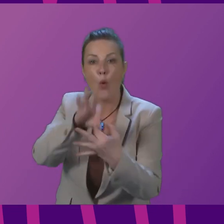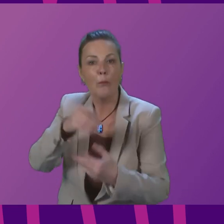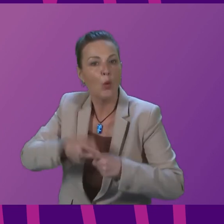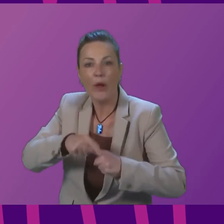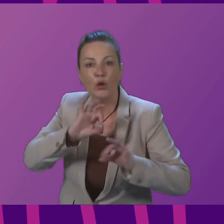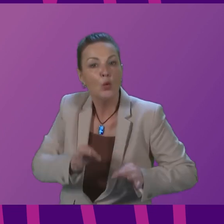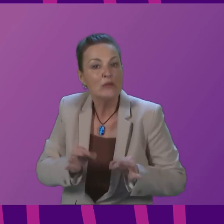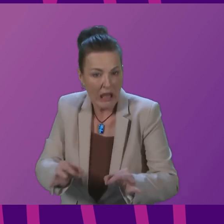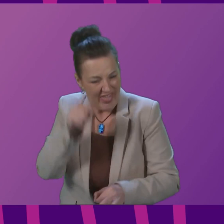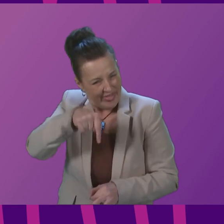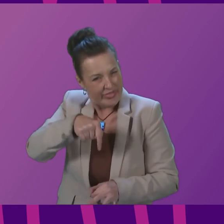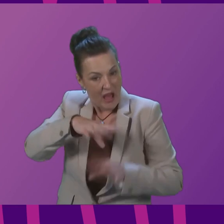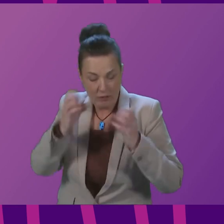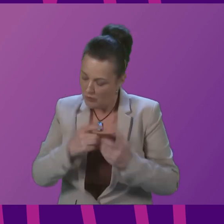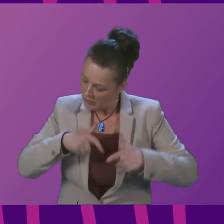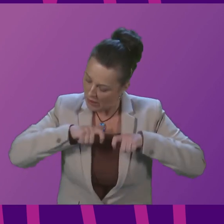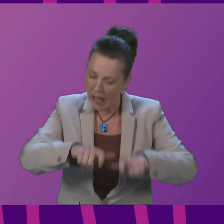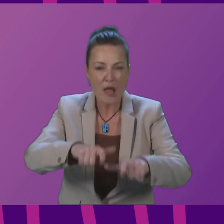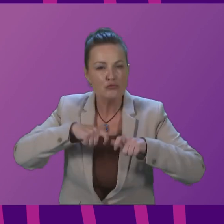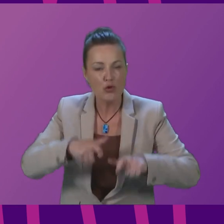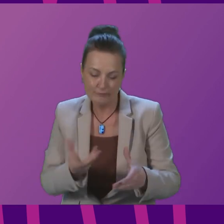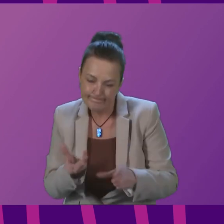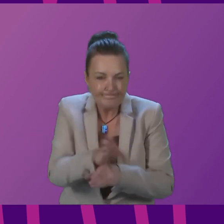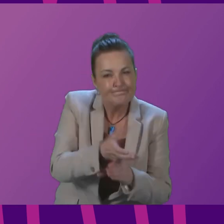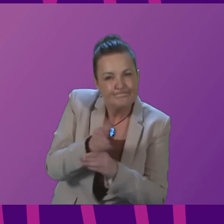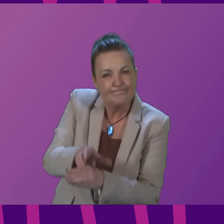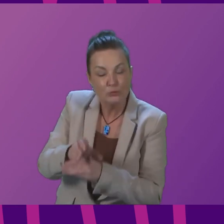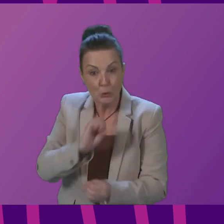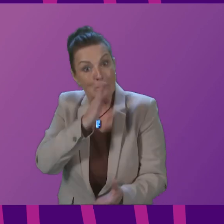We will continue to take action and make investments to get delayed discharge down in our national